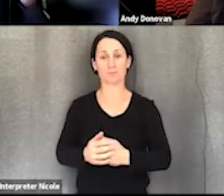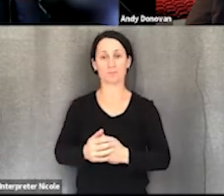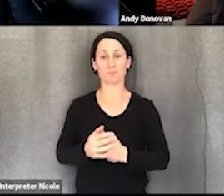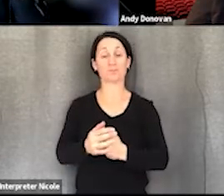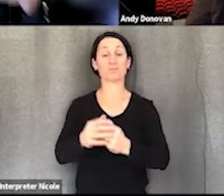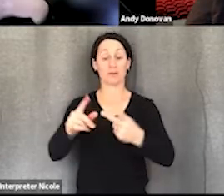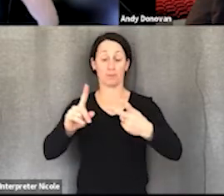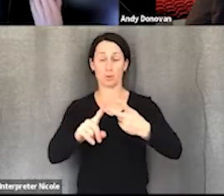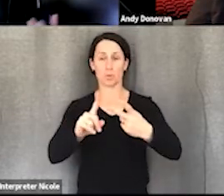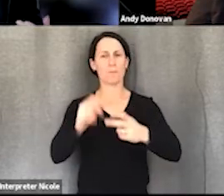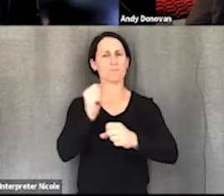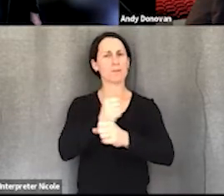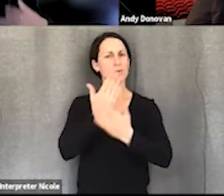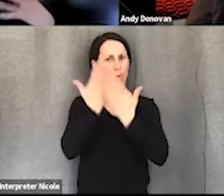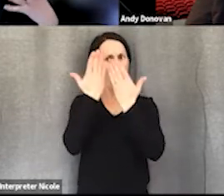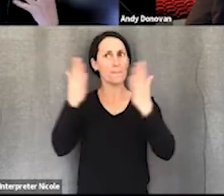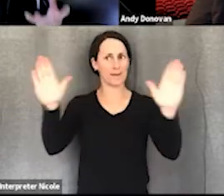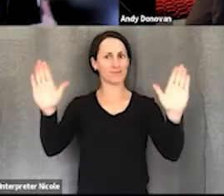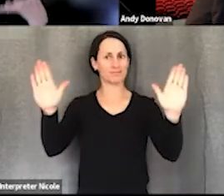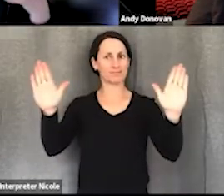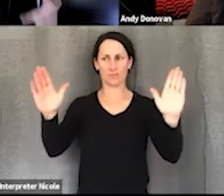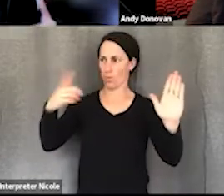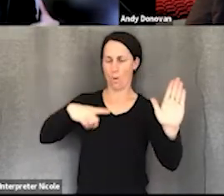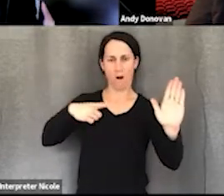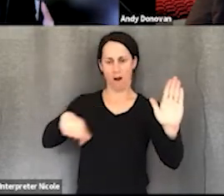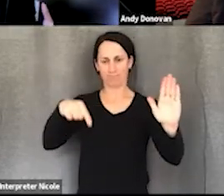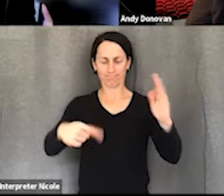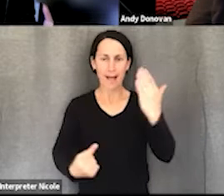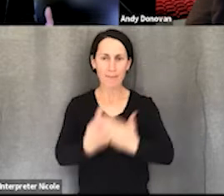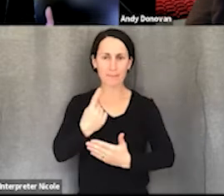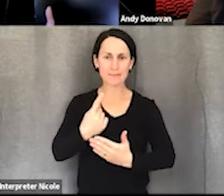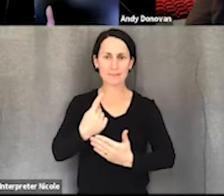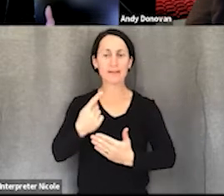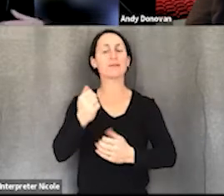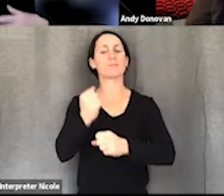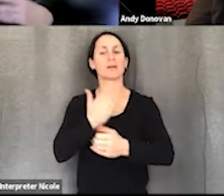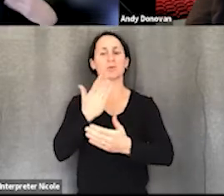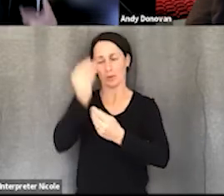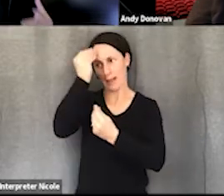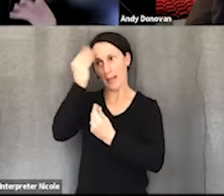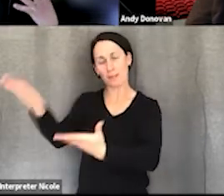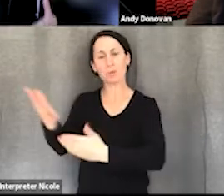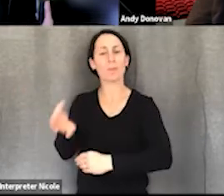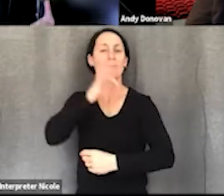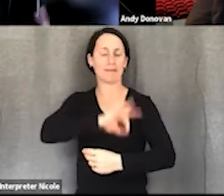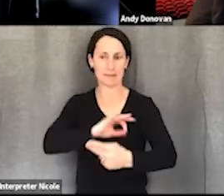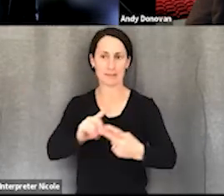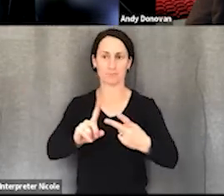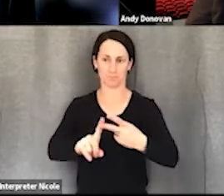information for why it is being managed the way it is and the benefits are for all involved. Audiences are supportive